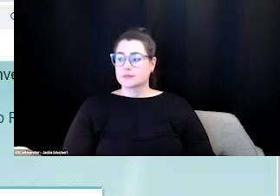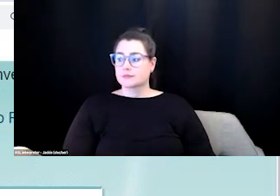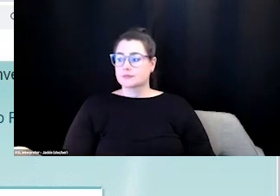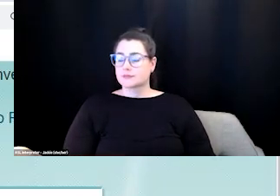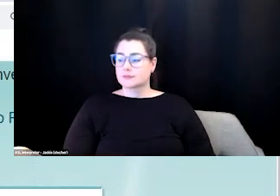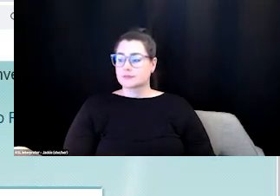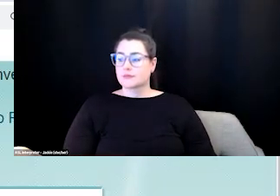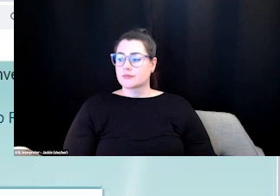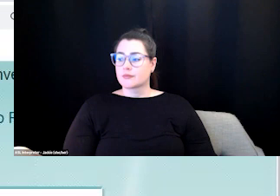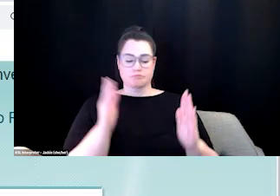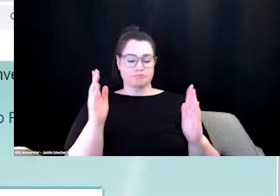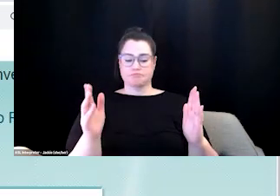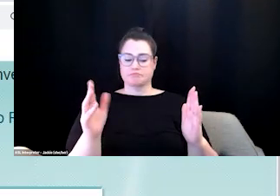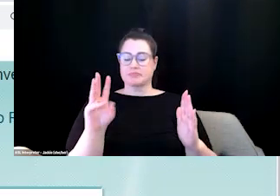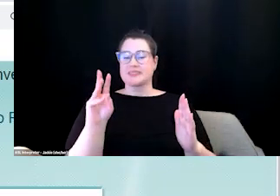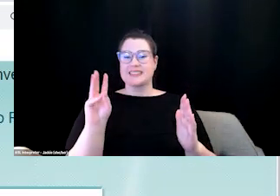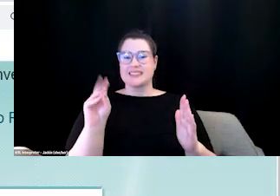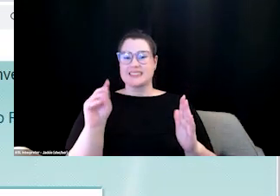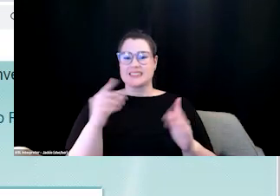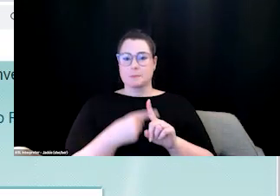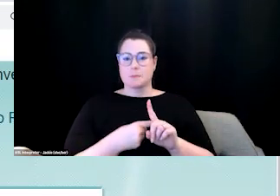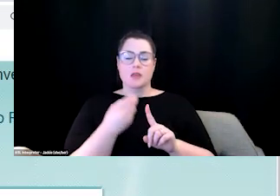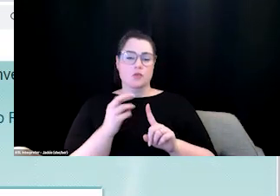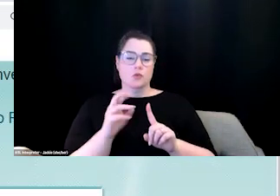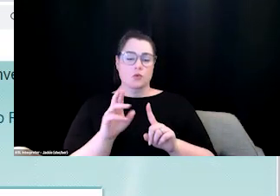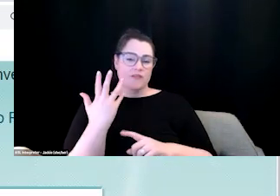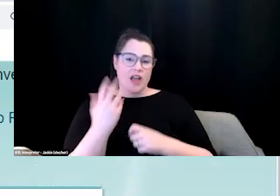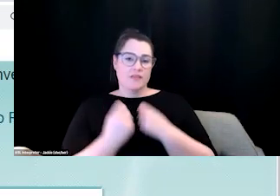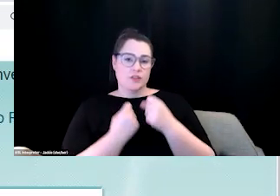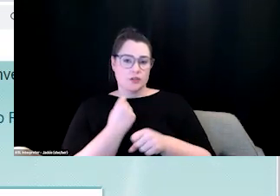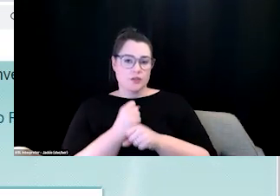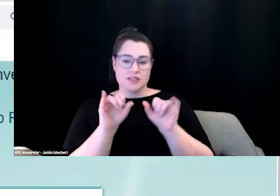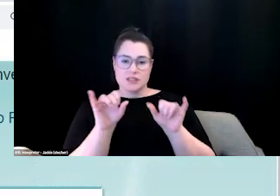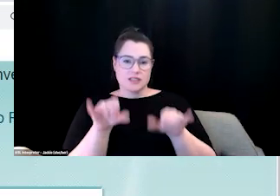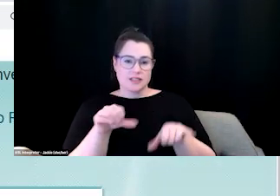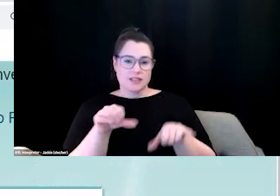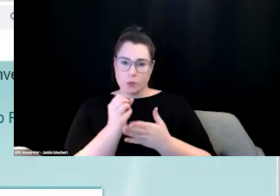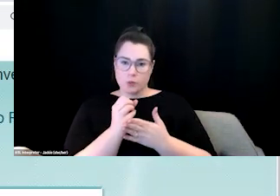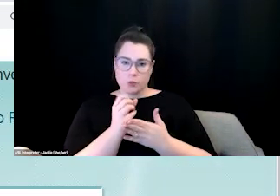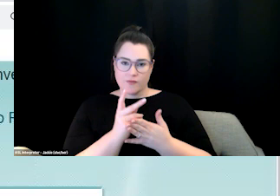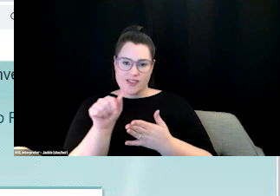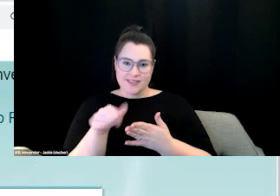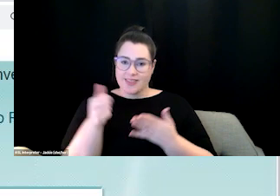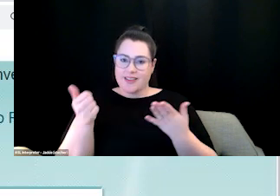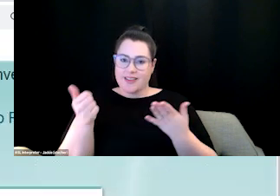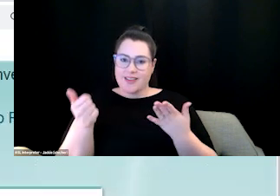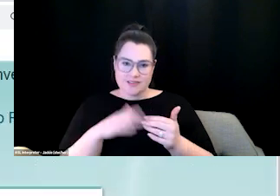So go ahead and enter that. The system is not going to validate if you do something other than 60 months.